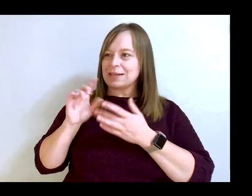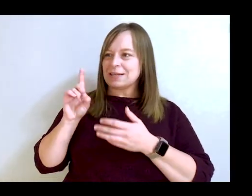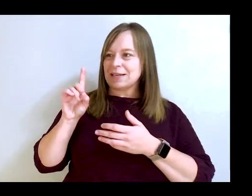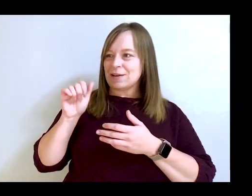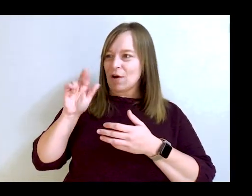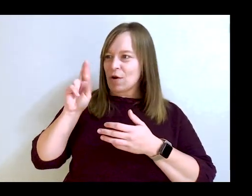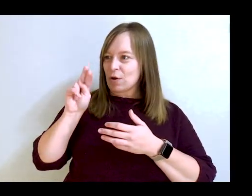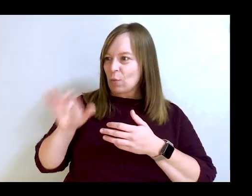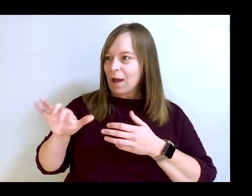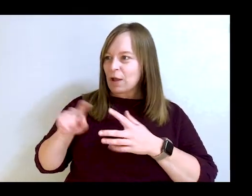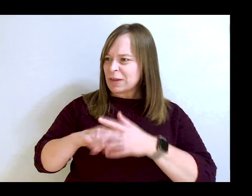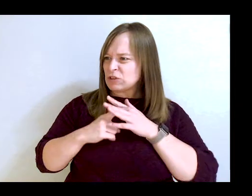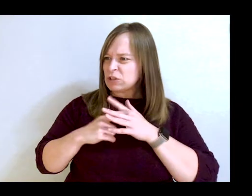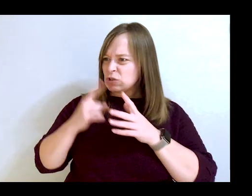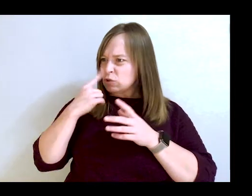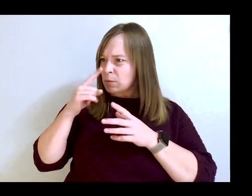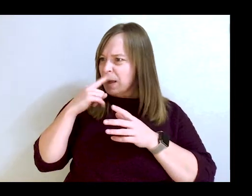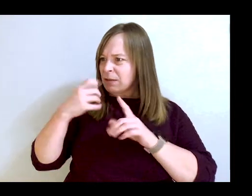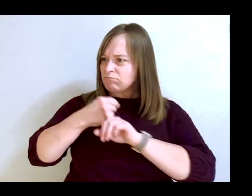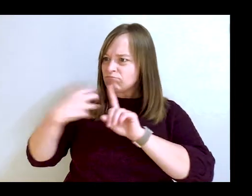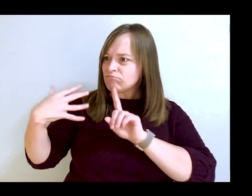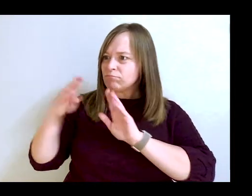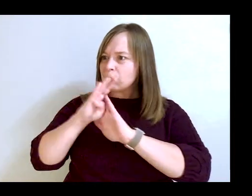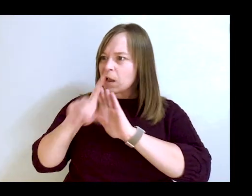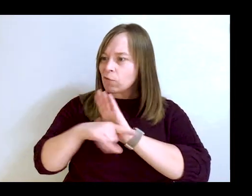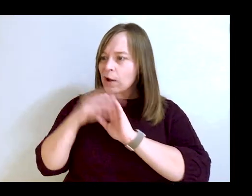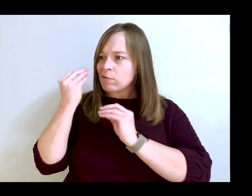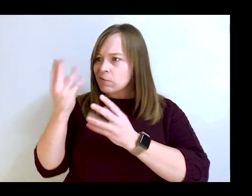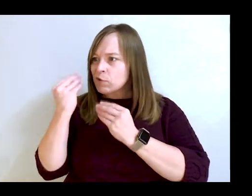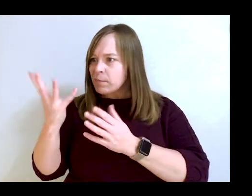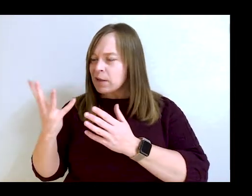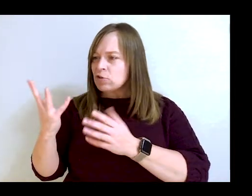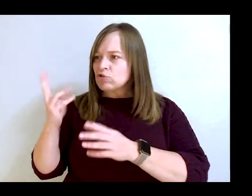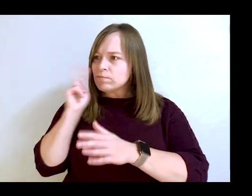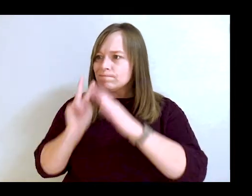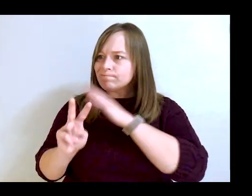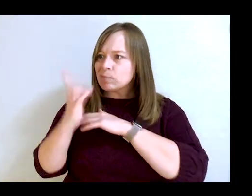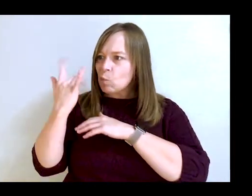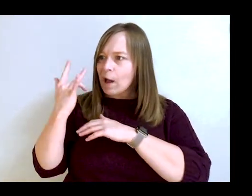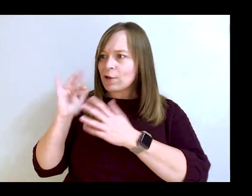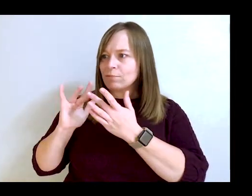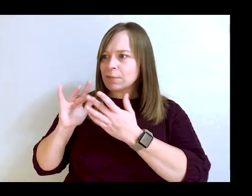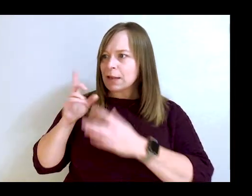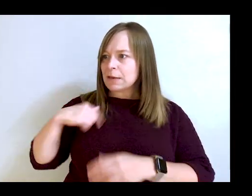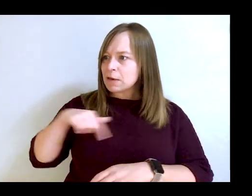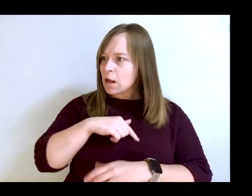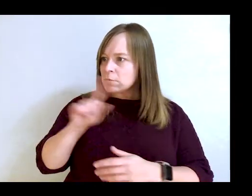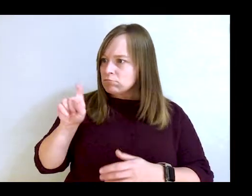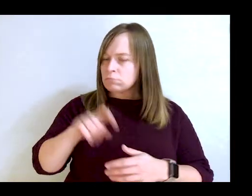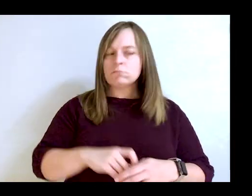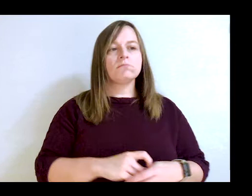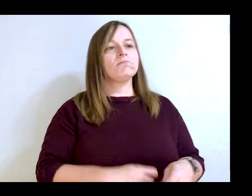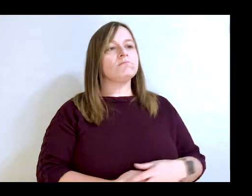contacted DRNY. Can you give us some background in to why you contacted us?